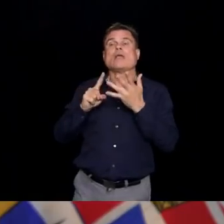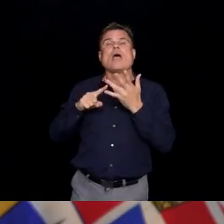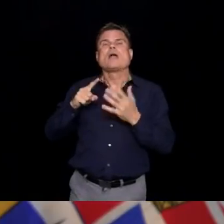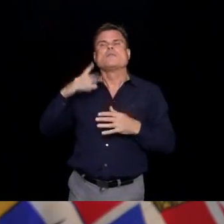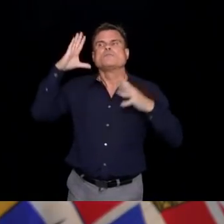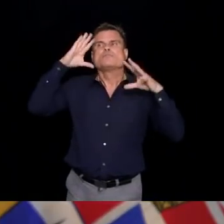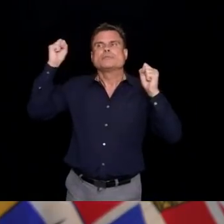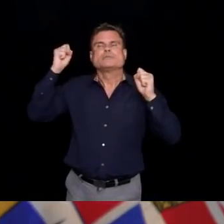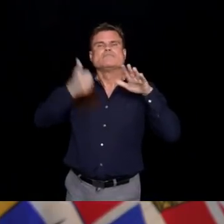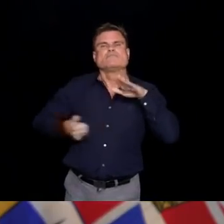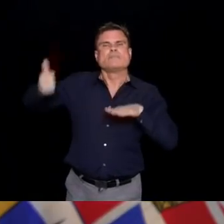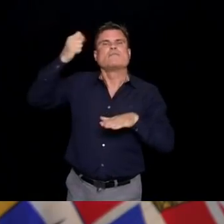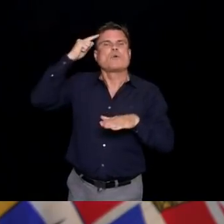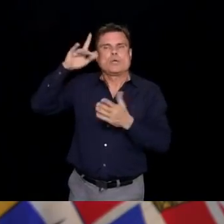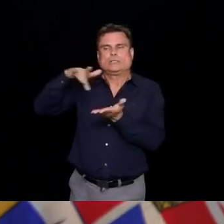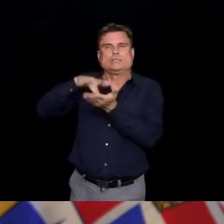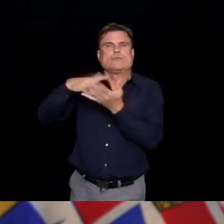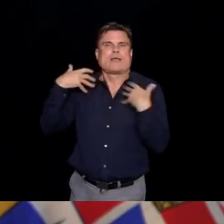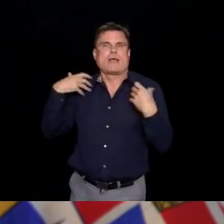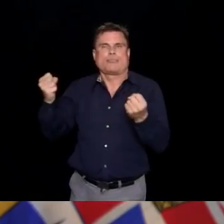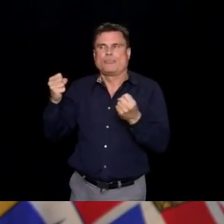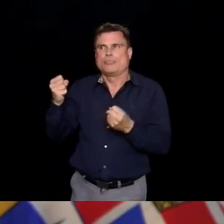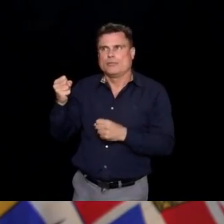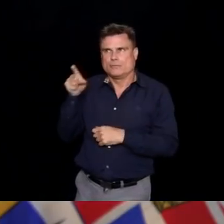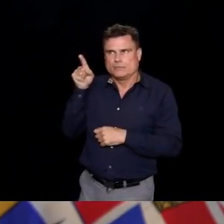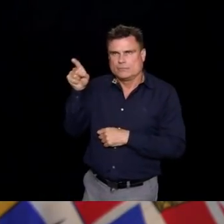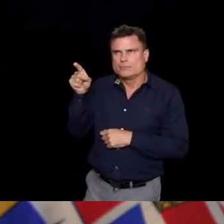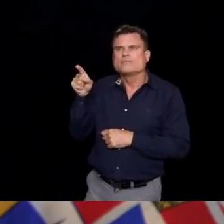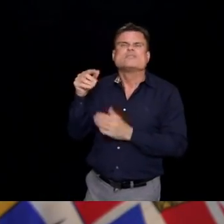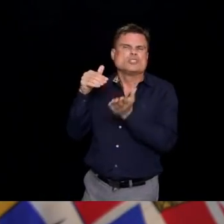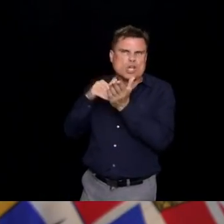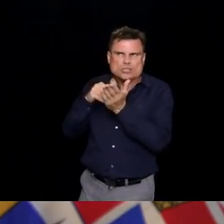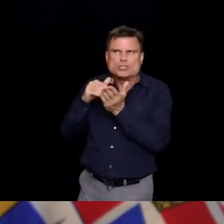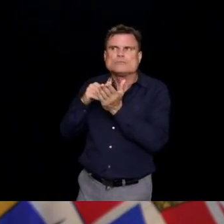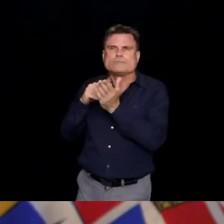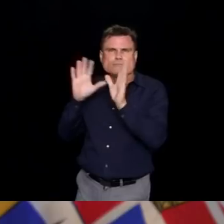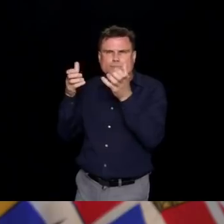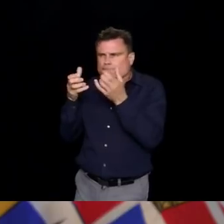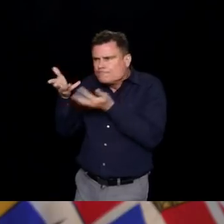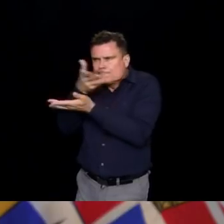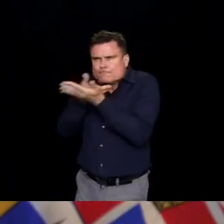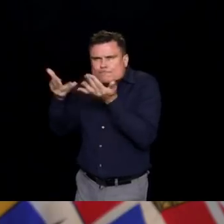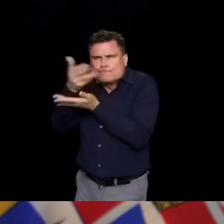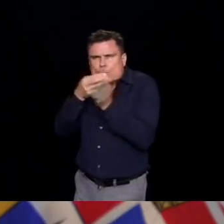with (unknown term) Brown and the MHO in the area